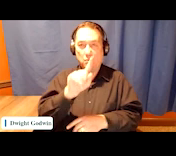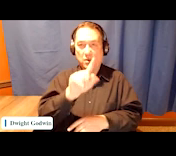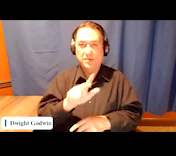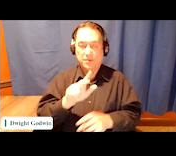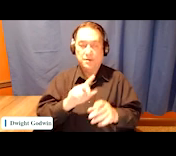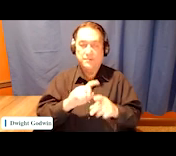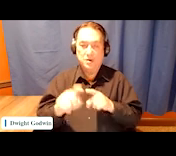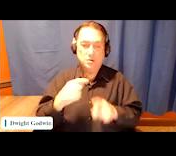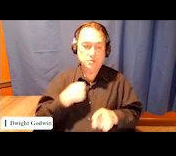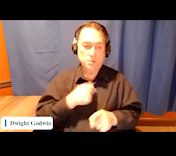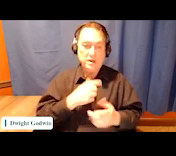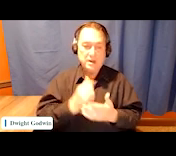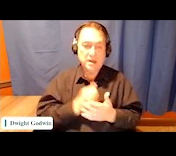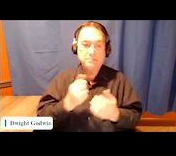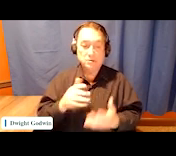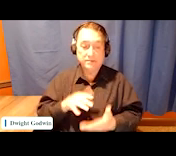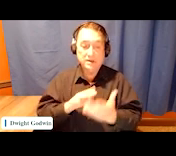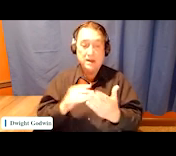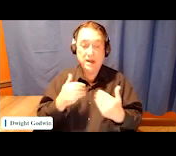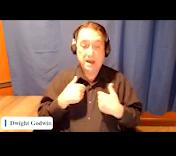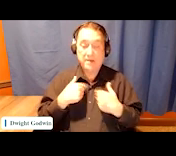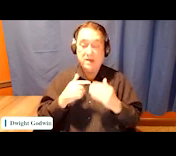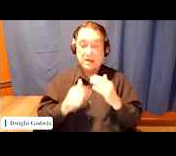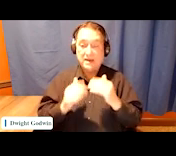Most of the encounters that they make are under 20 minutes.